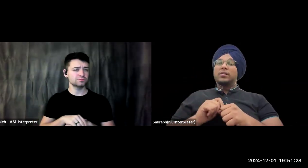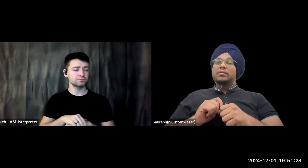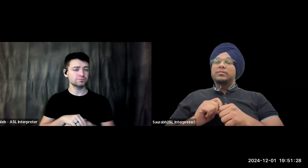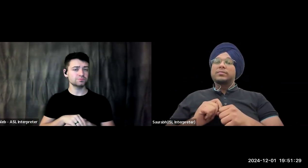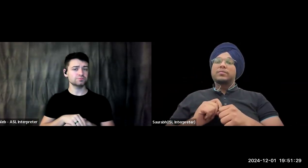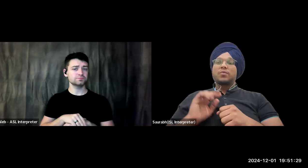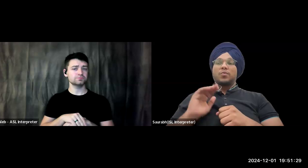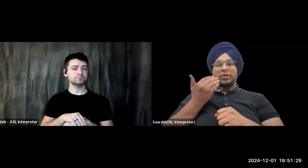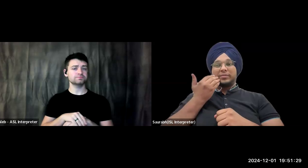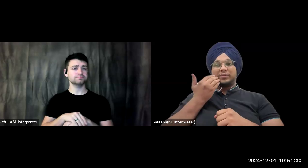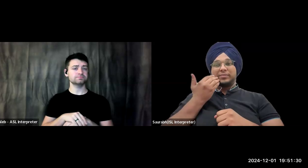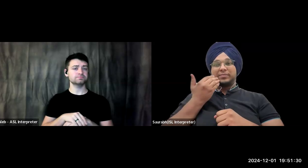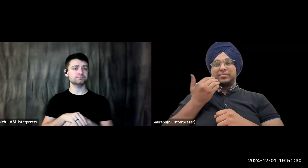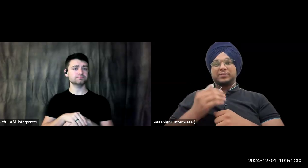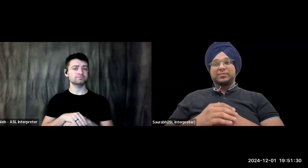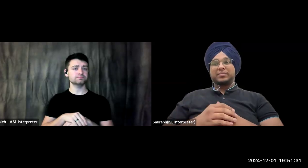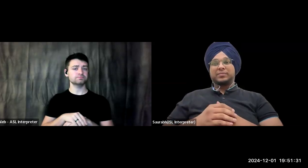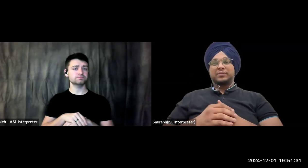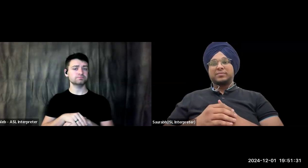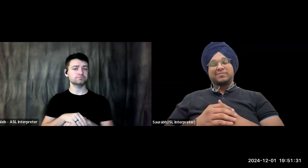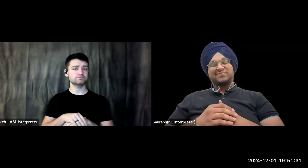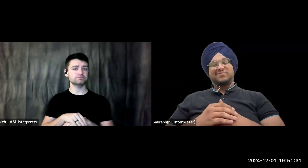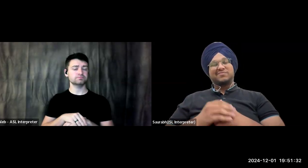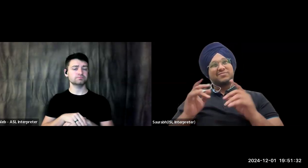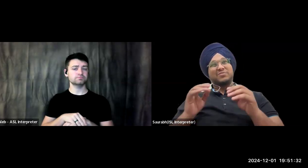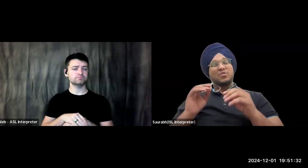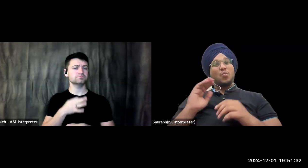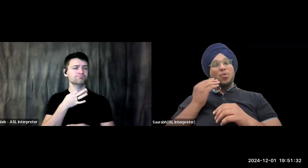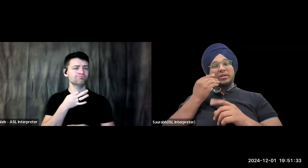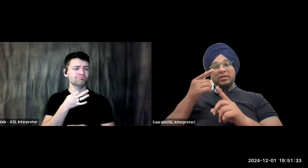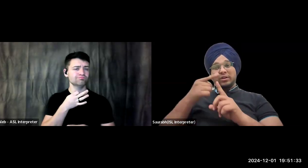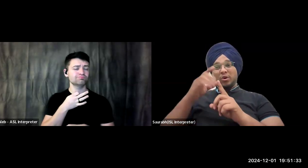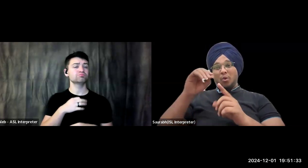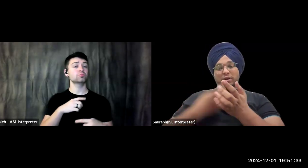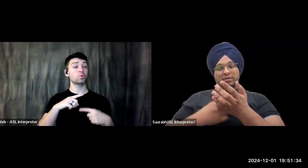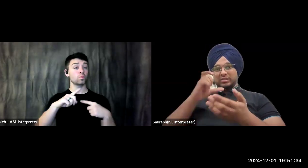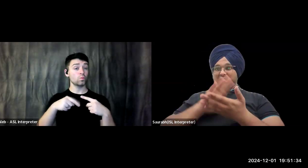When… when Torchit sells the product,